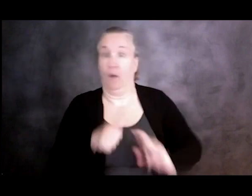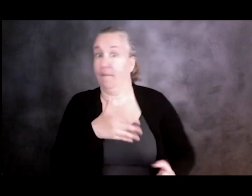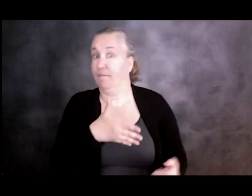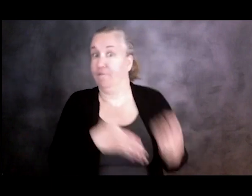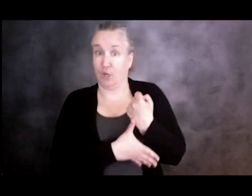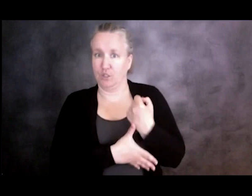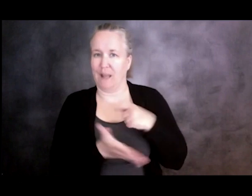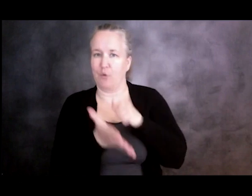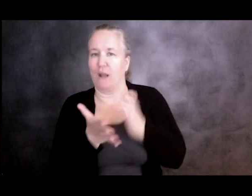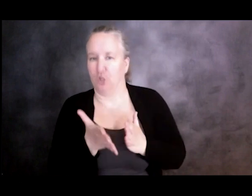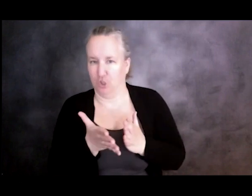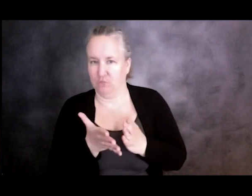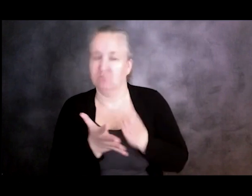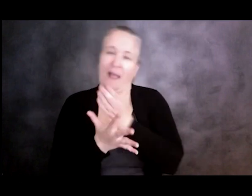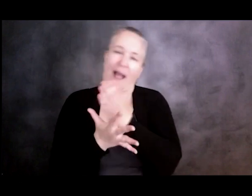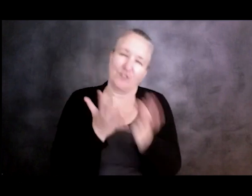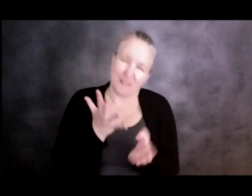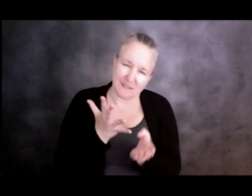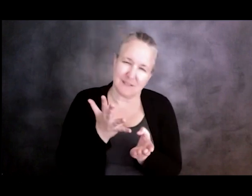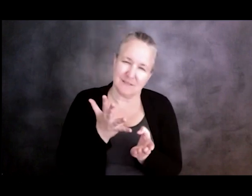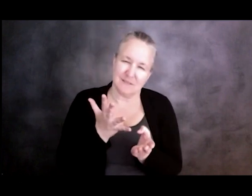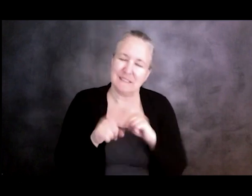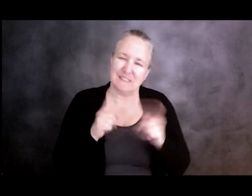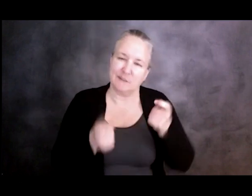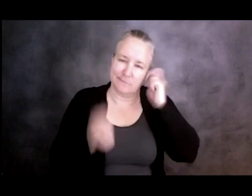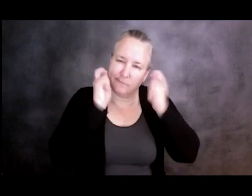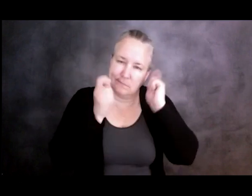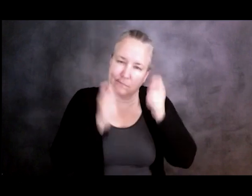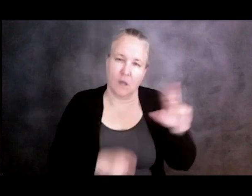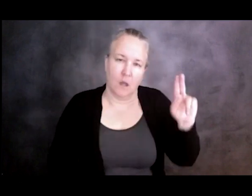Everything else is sort of a different guise that I wear, whether it's the novelist or essayist